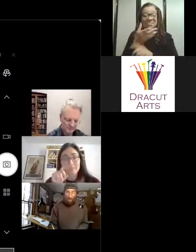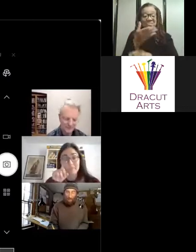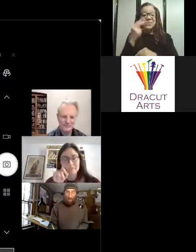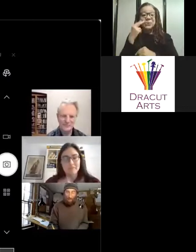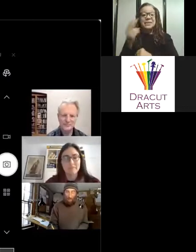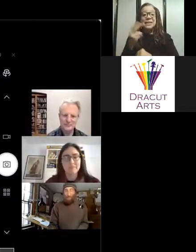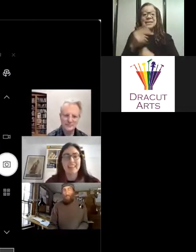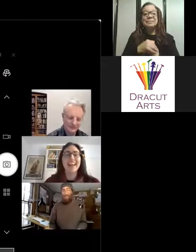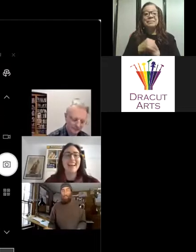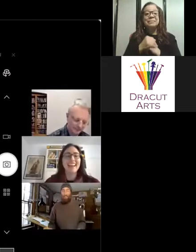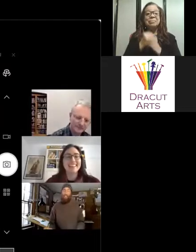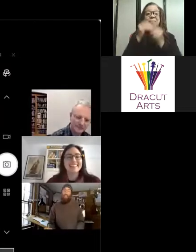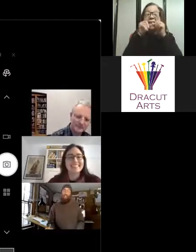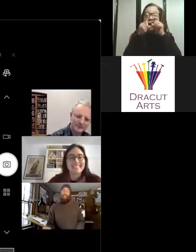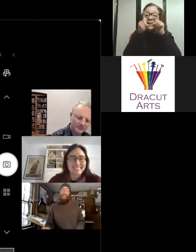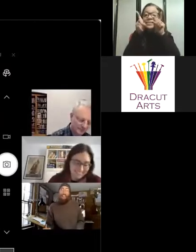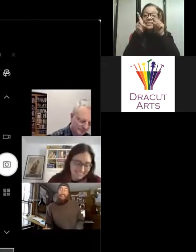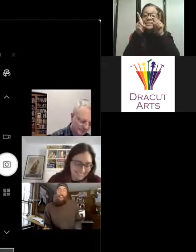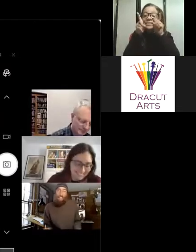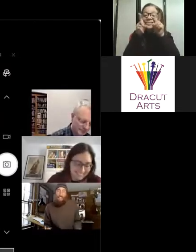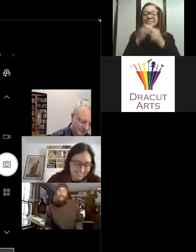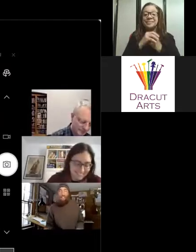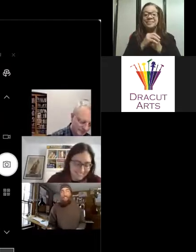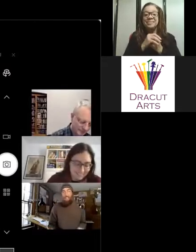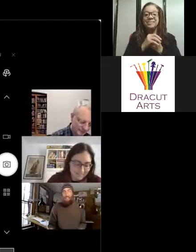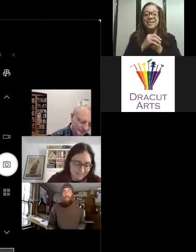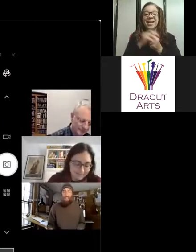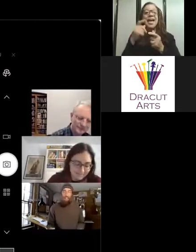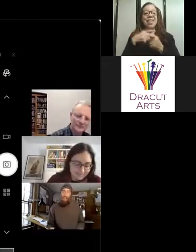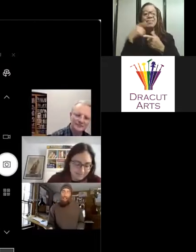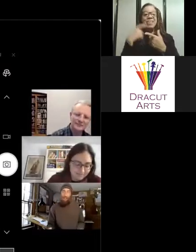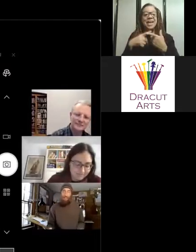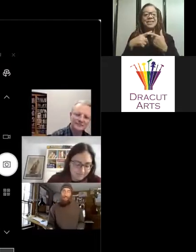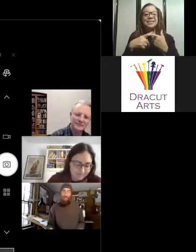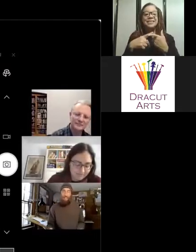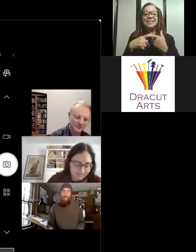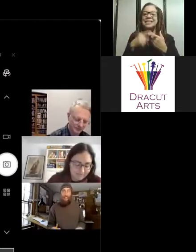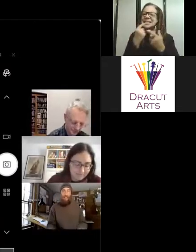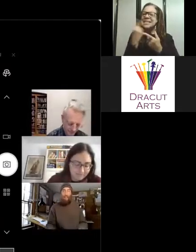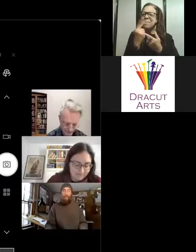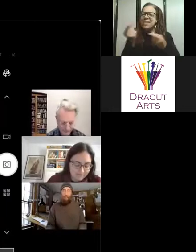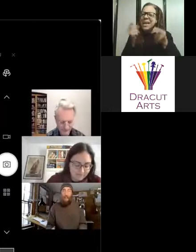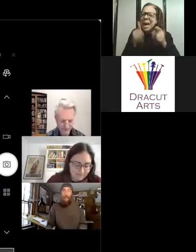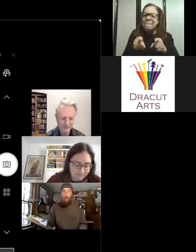going in different directions, that's kind of fun. And, and, it's like there's there's this thing that happens, it's not happening on the paper,